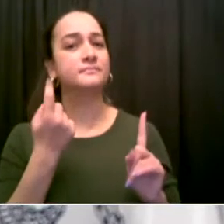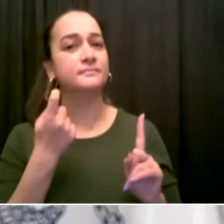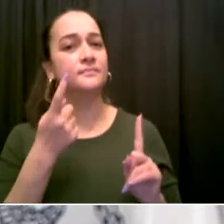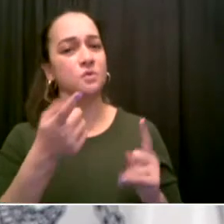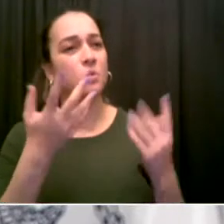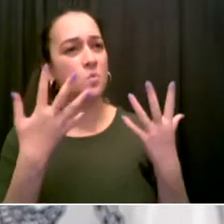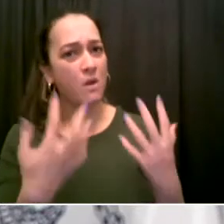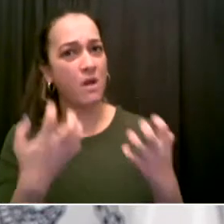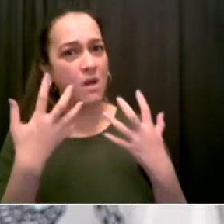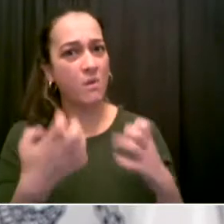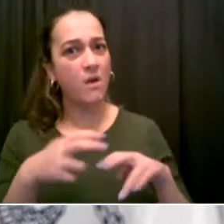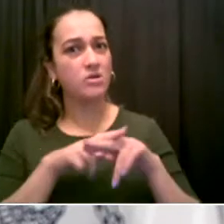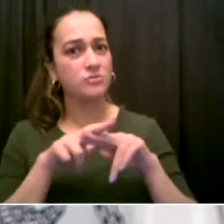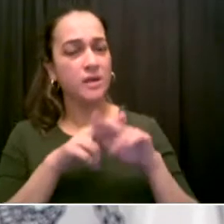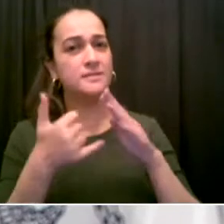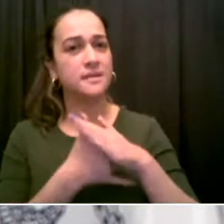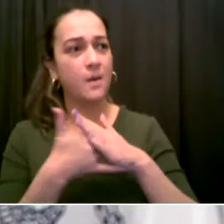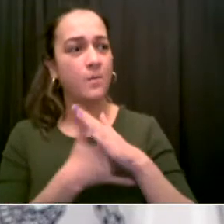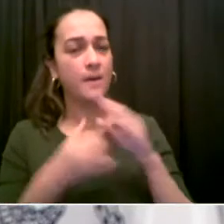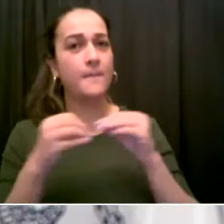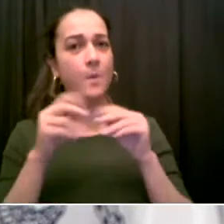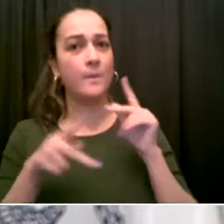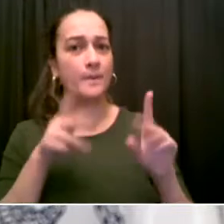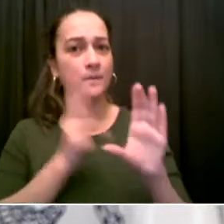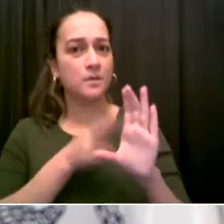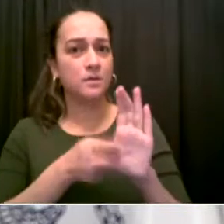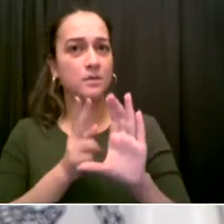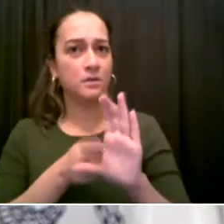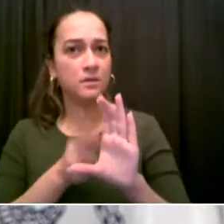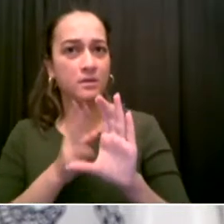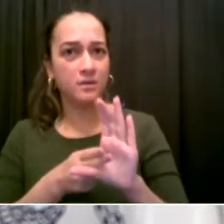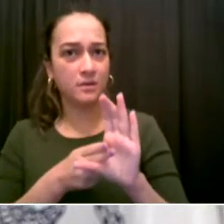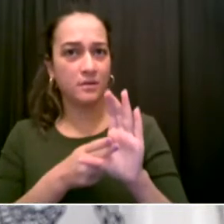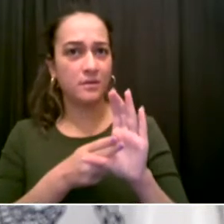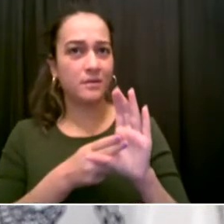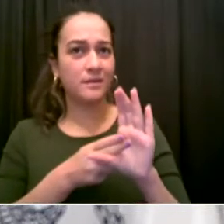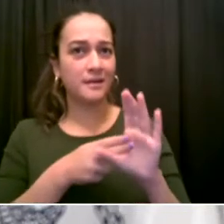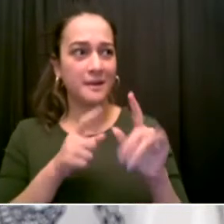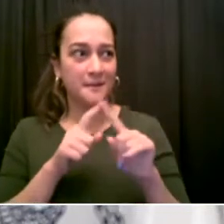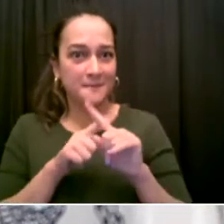TRANT SIAND YET, WE HAD ANOTHER